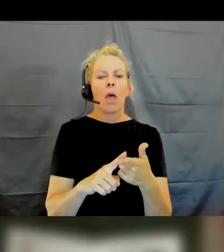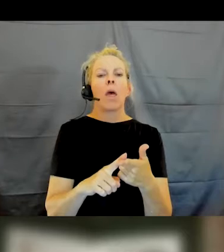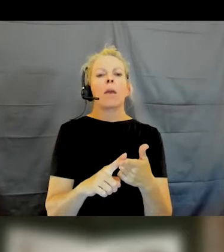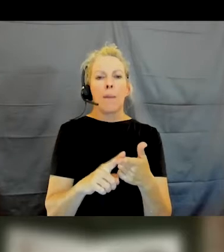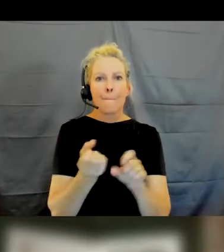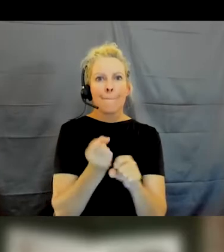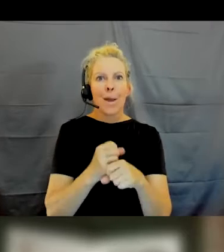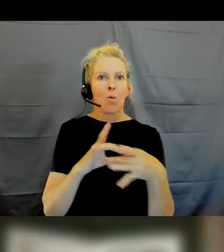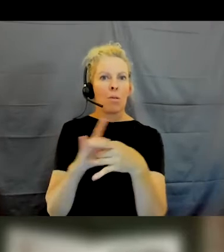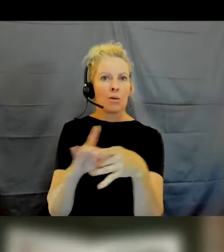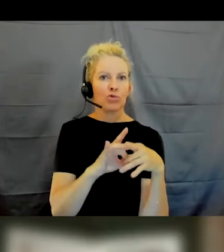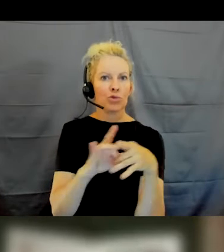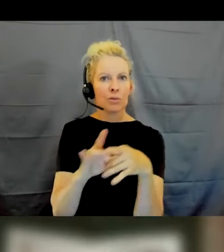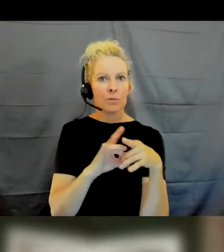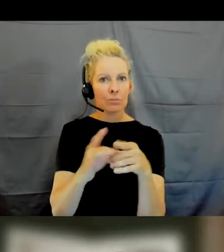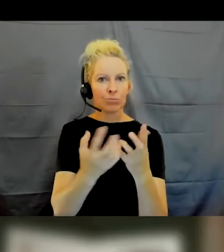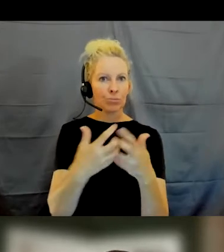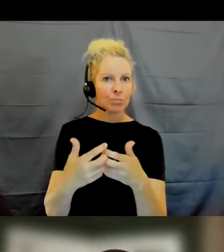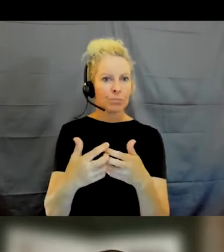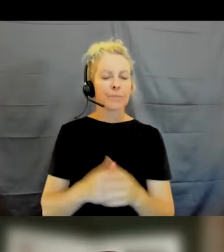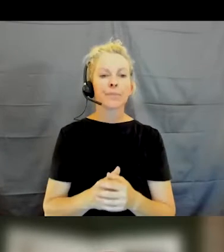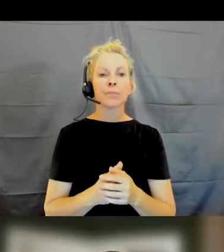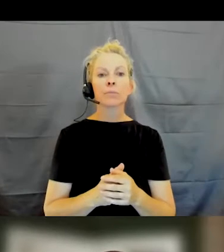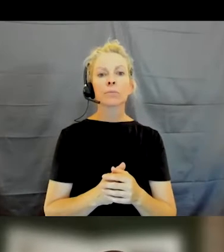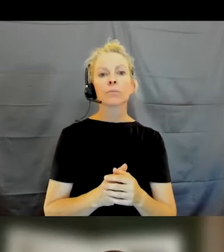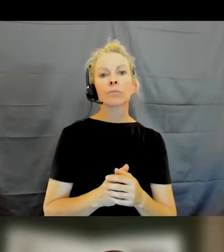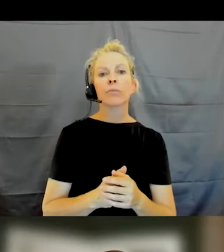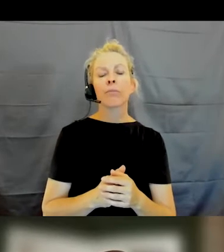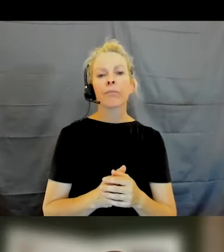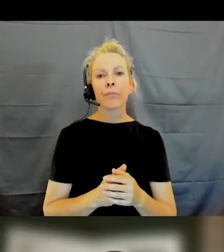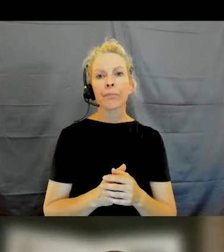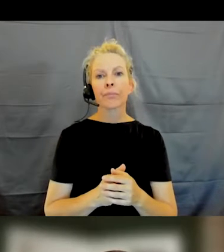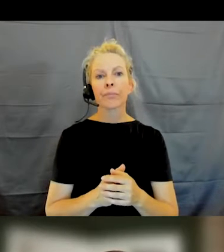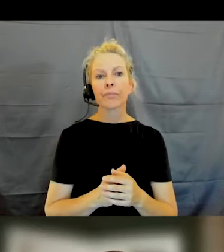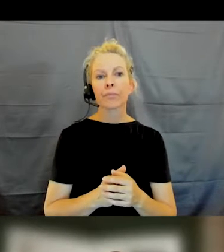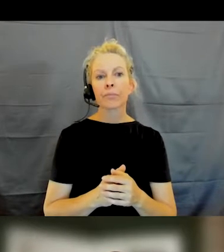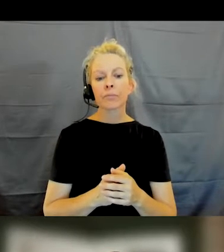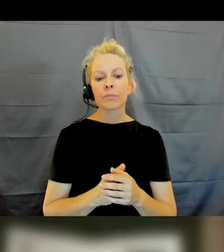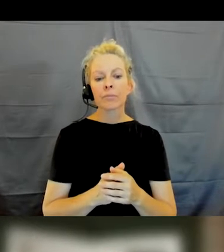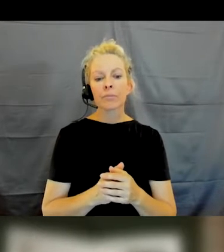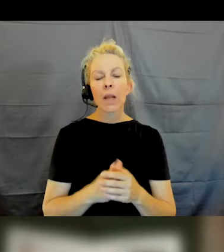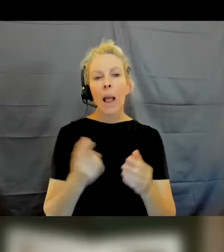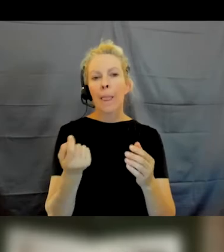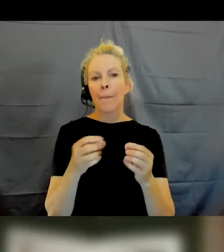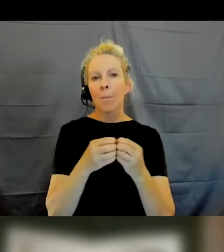between the two things. Another check that we will go over a little bit more thoroughly is IDs have